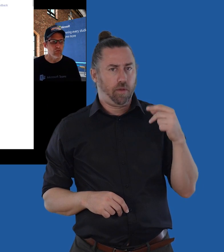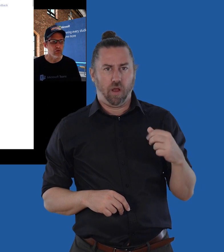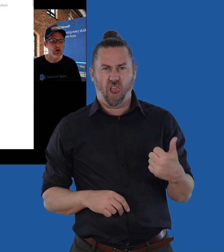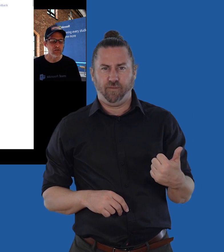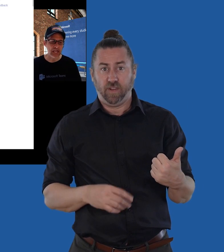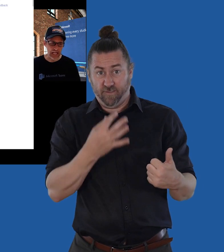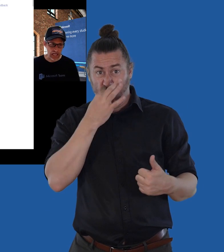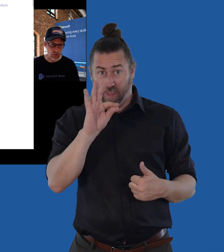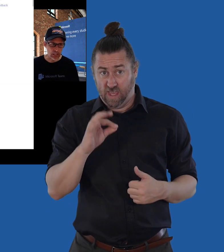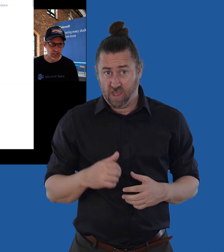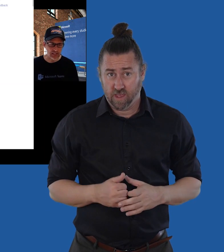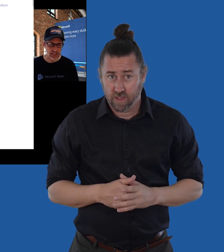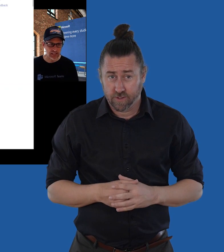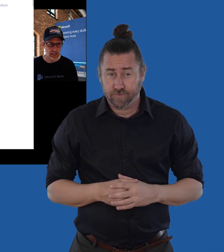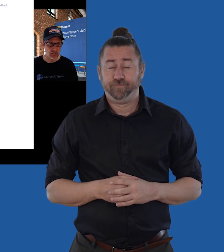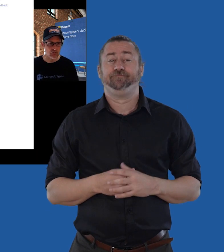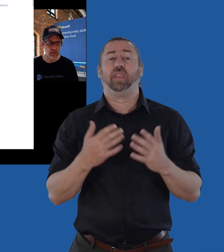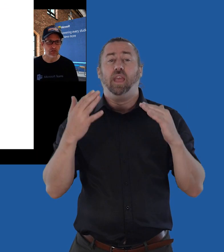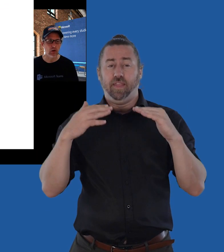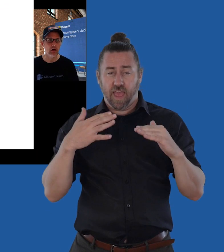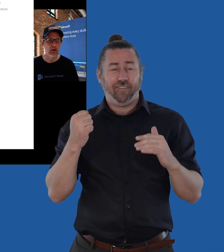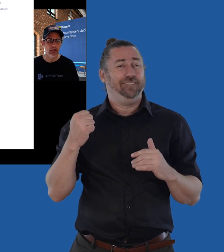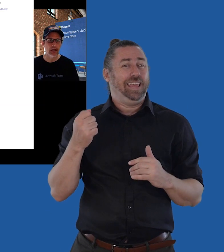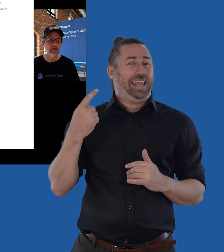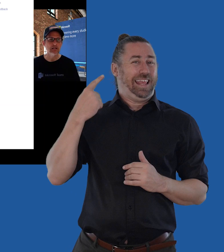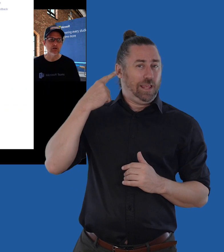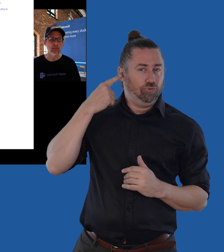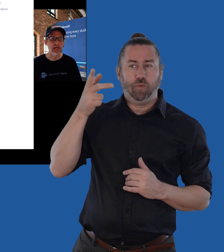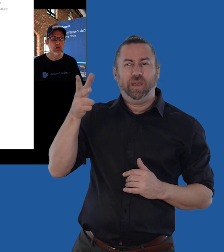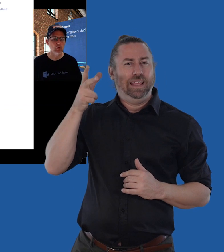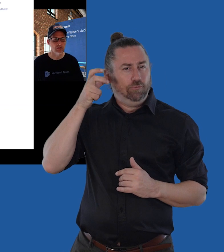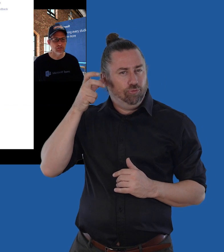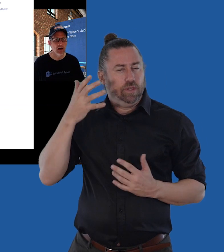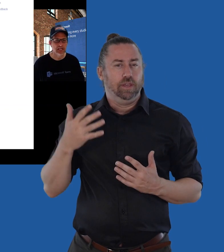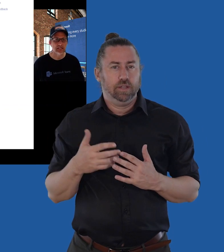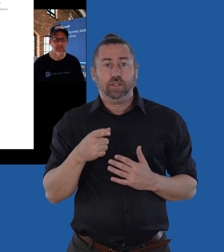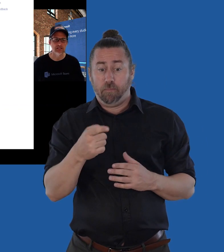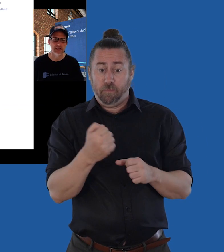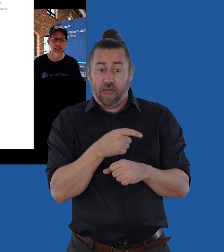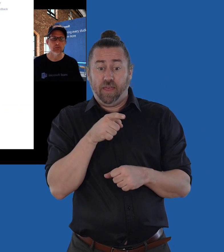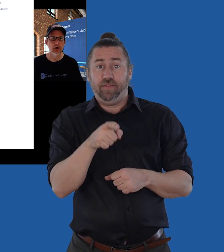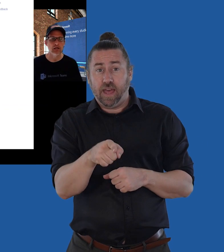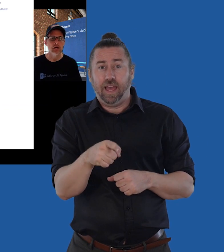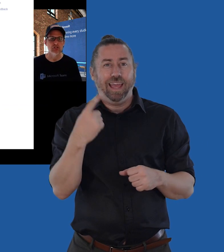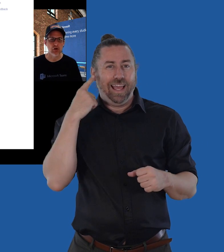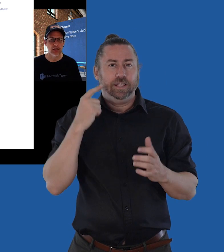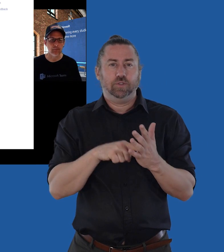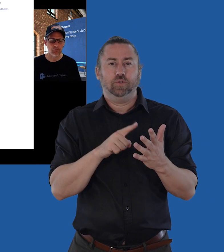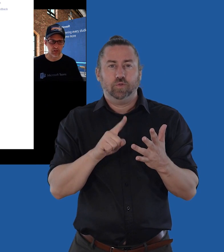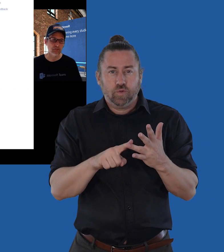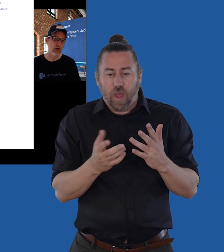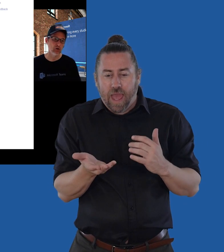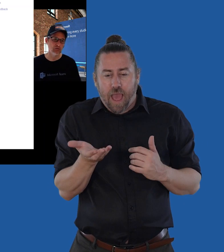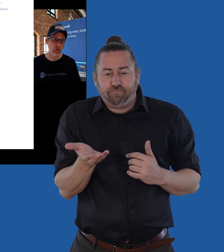We've also got the hearing settings over here as well. OK, so making your device easier to hear by turning up the volume,